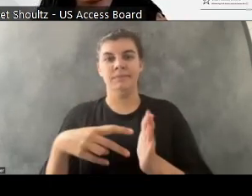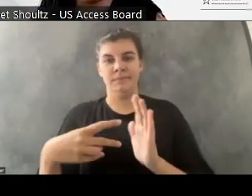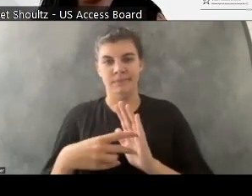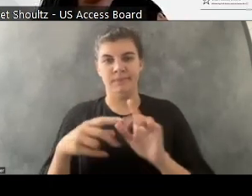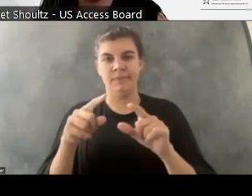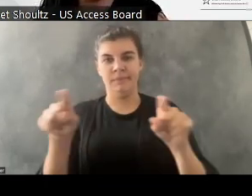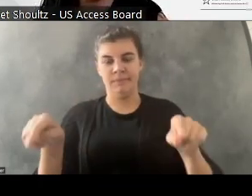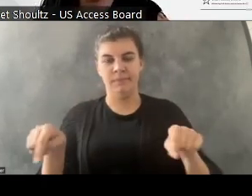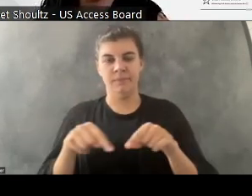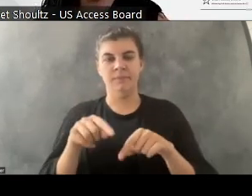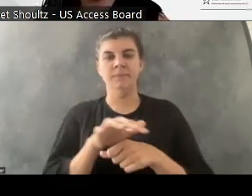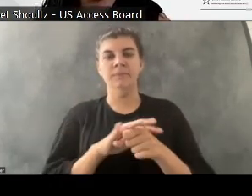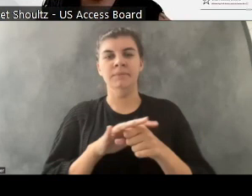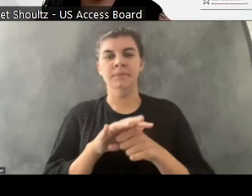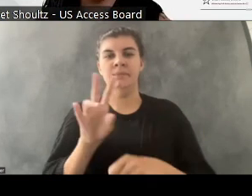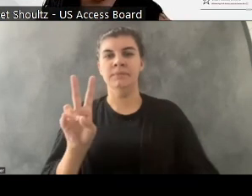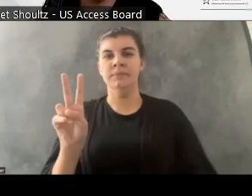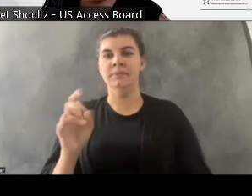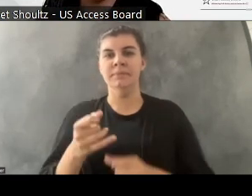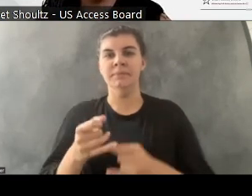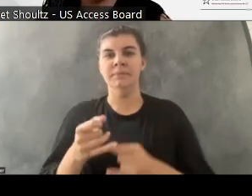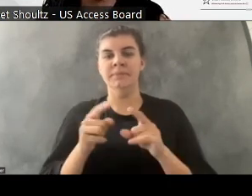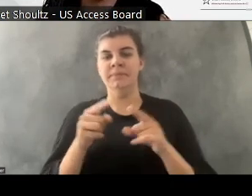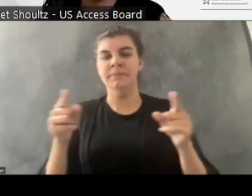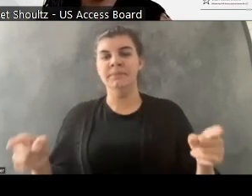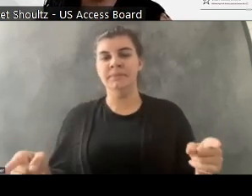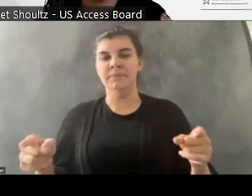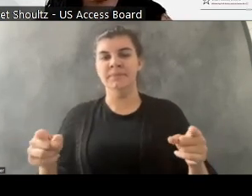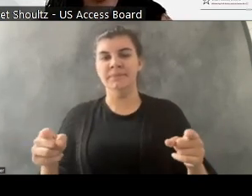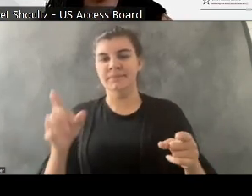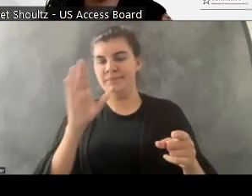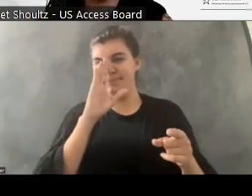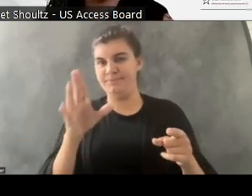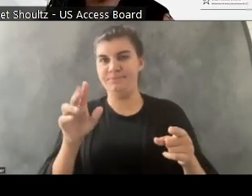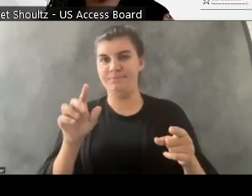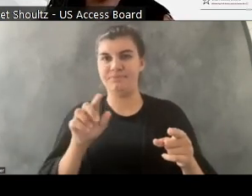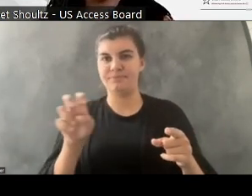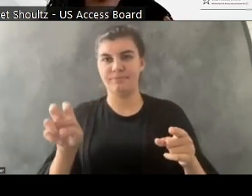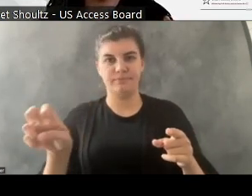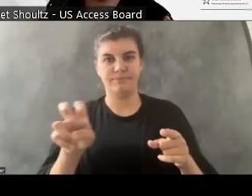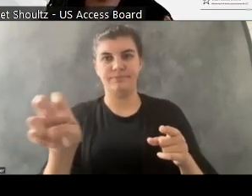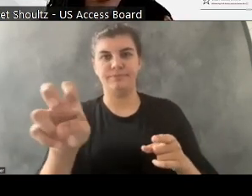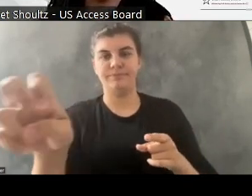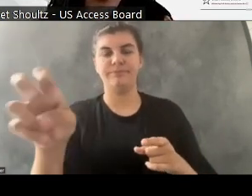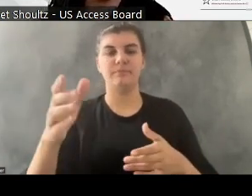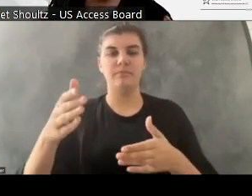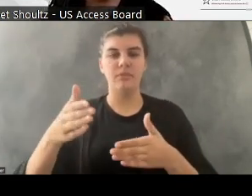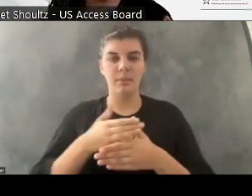72 inches long minimum in the direction of pedestrian travel, located between traffic lanes